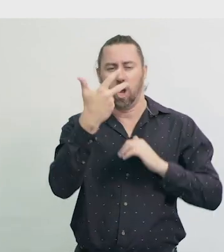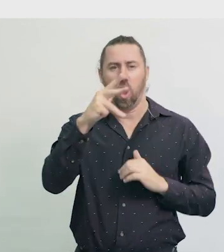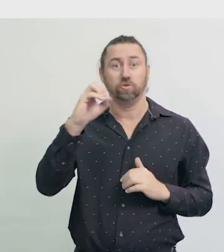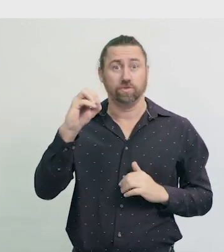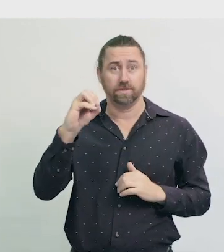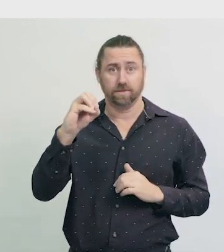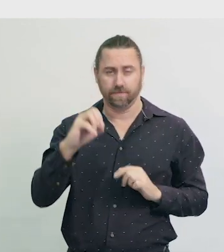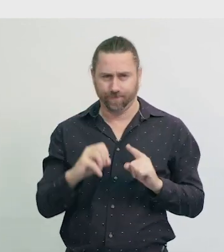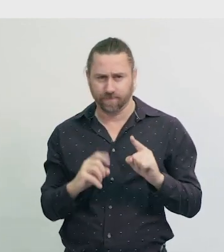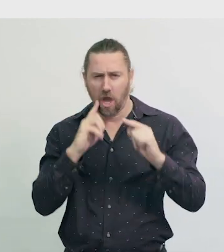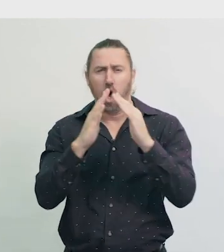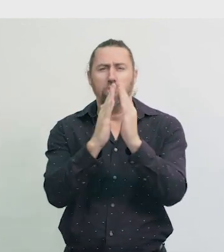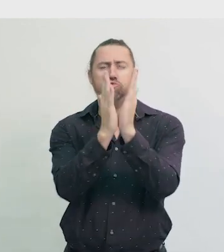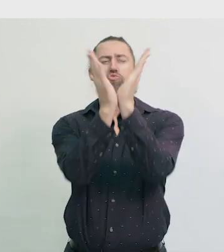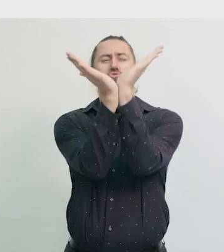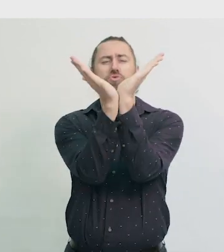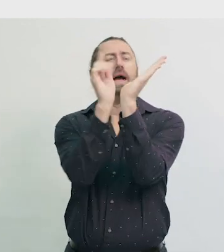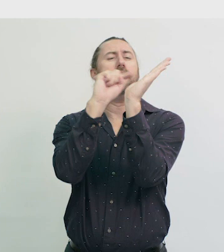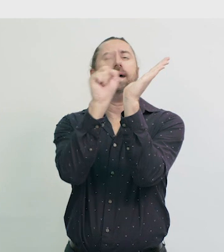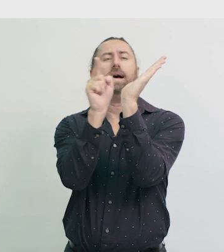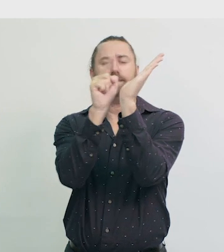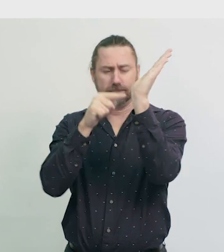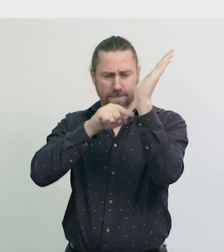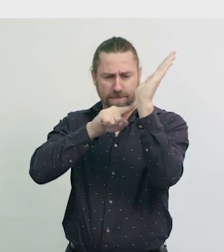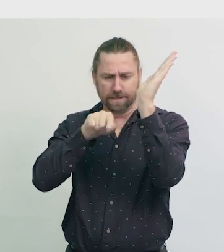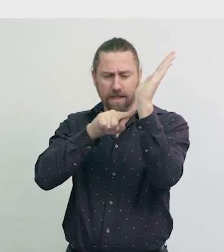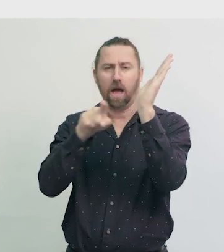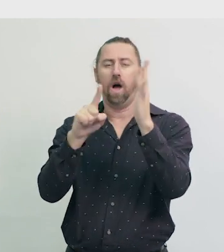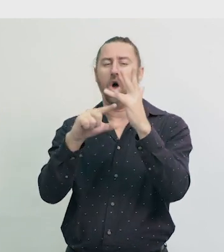The two larger angles, top and bottom, are 'obtuse',